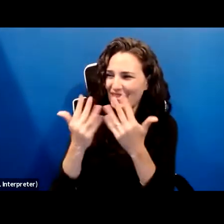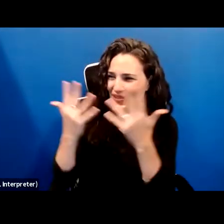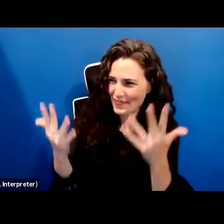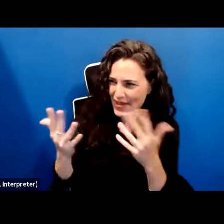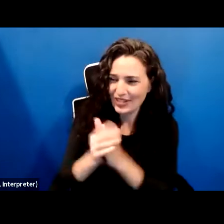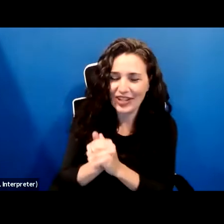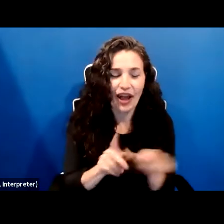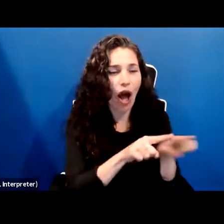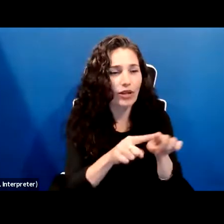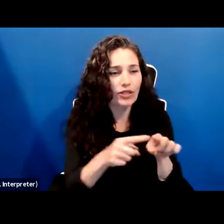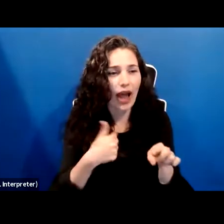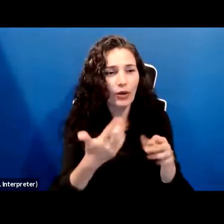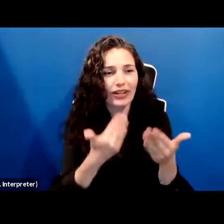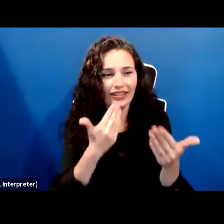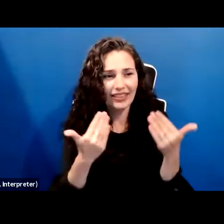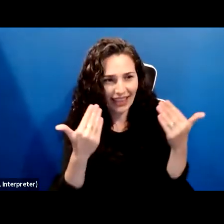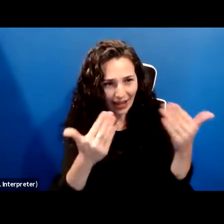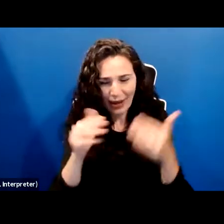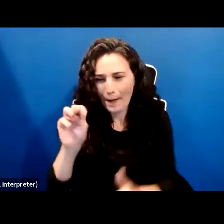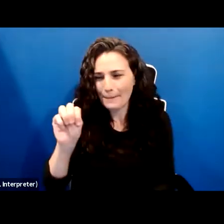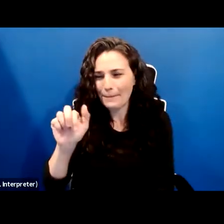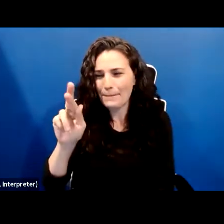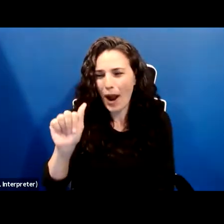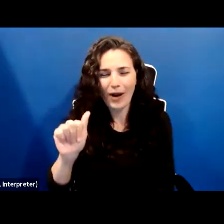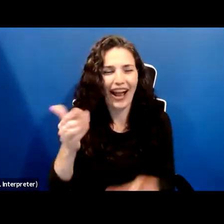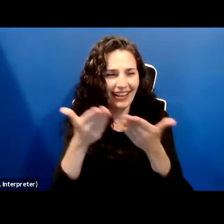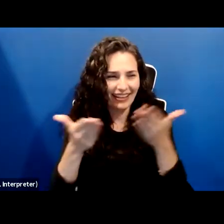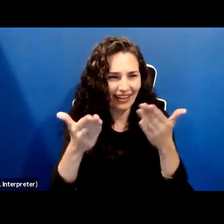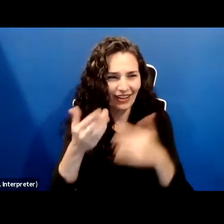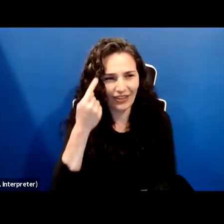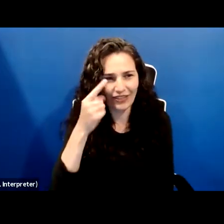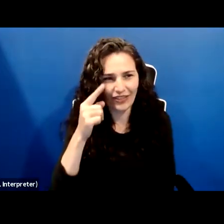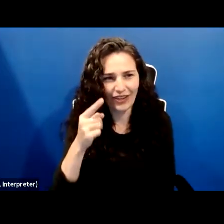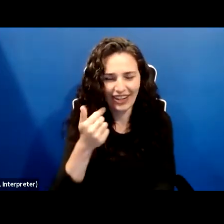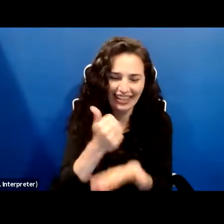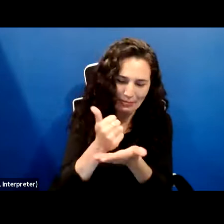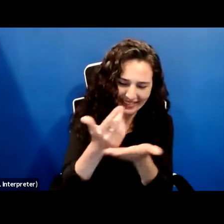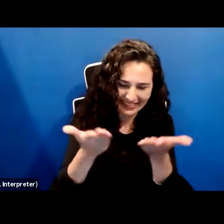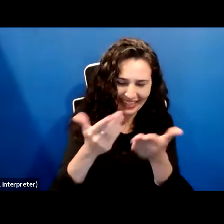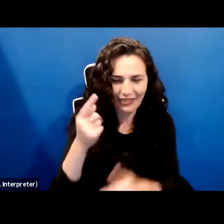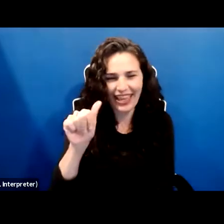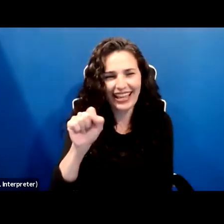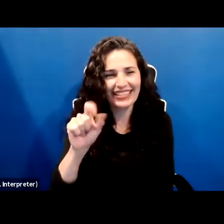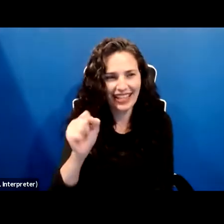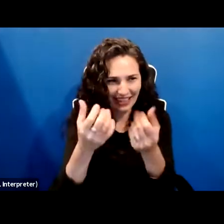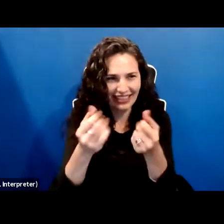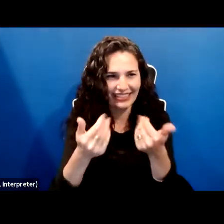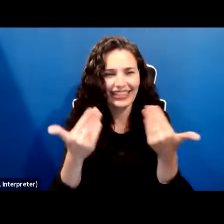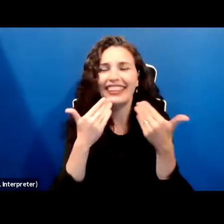I'd like to offer also, I thank you too Mara, here for assisting us here with ASL interpretation. Thank you, Mara.